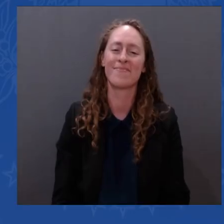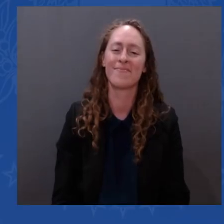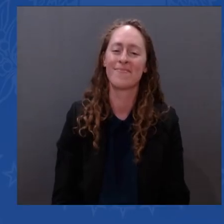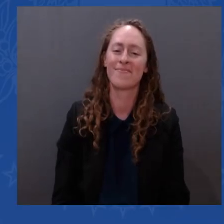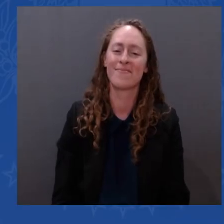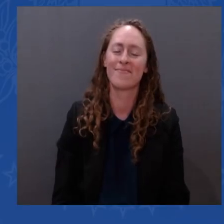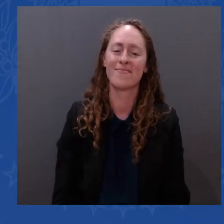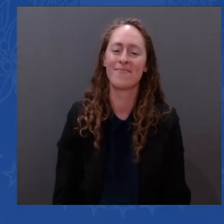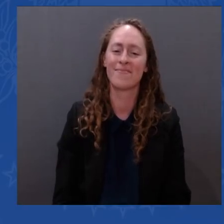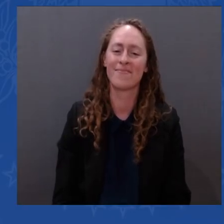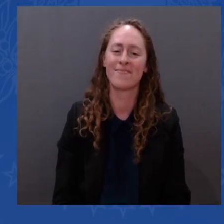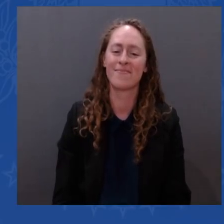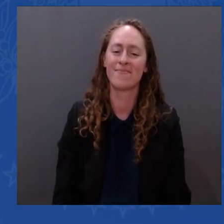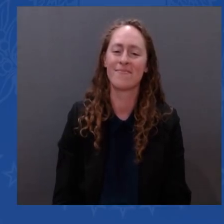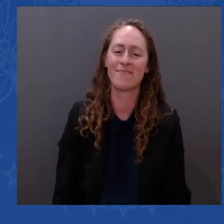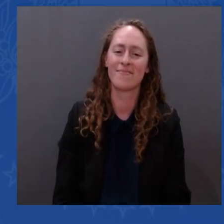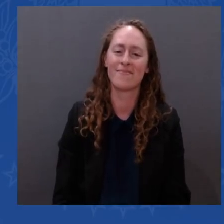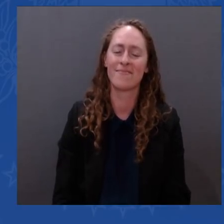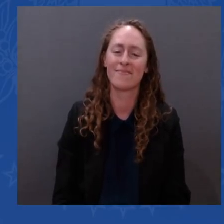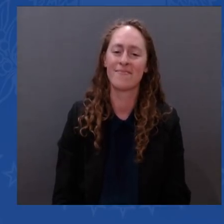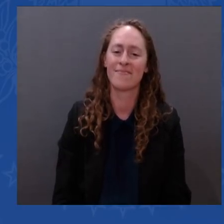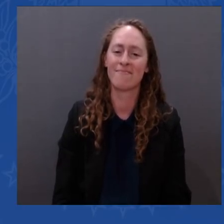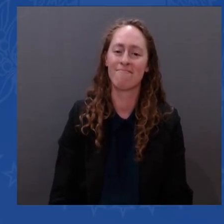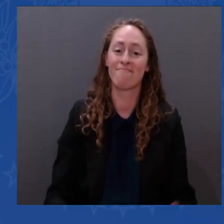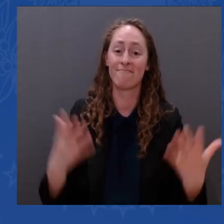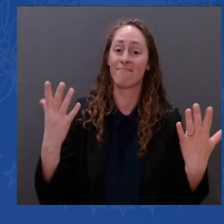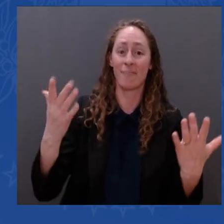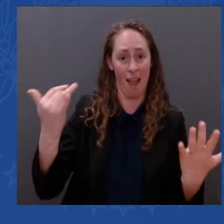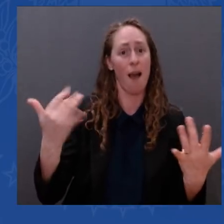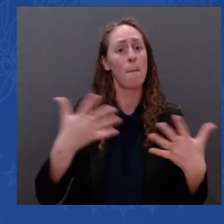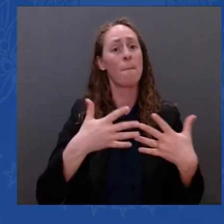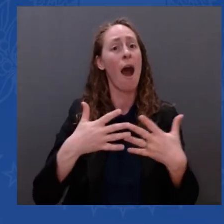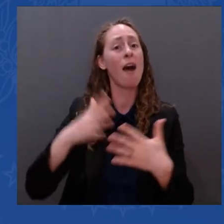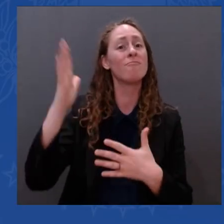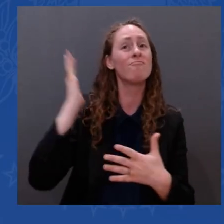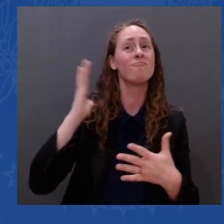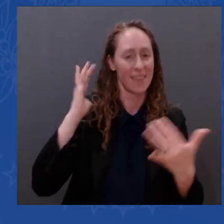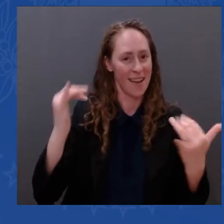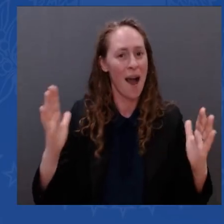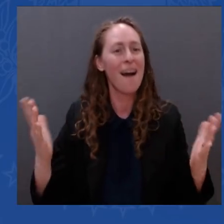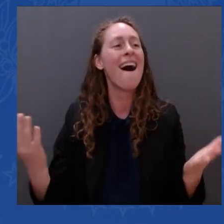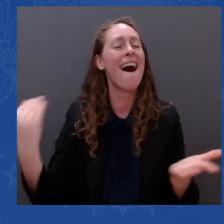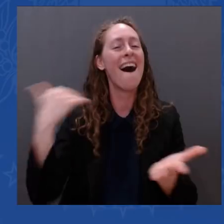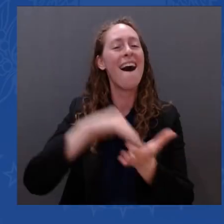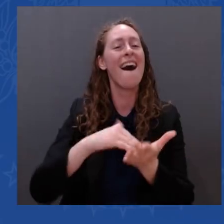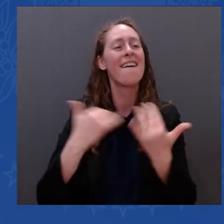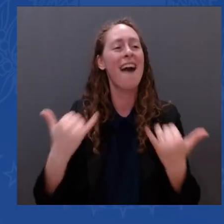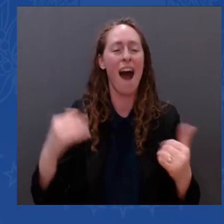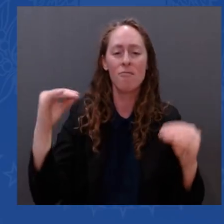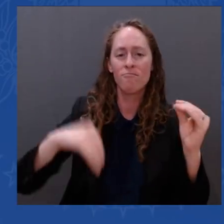my administration, since coming to office, created 545,000 new manufacturing jobs